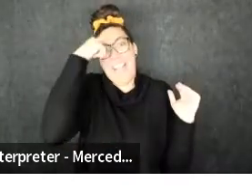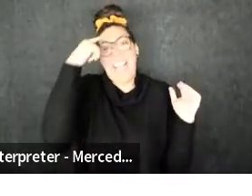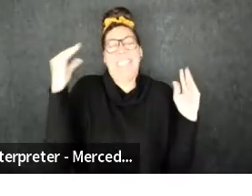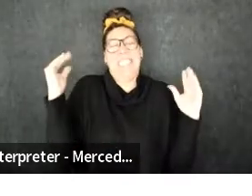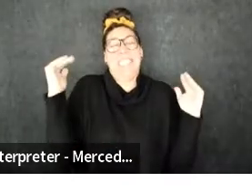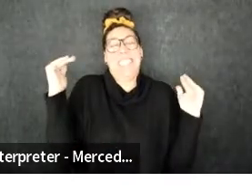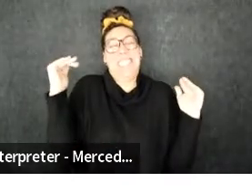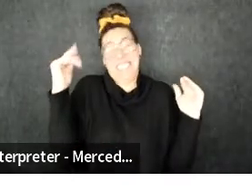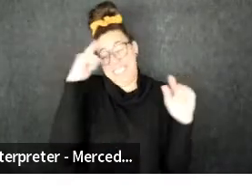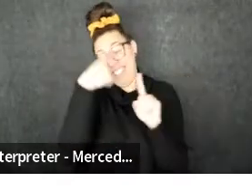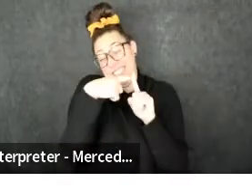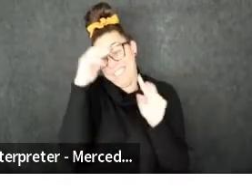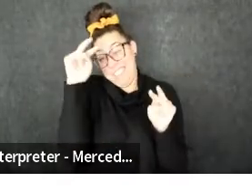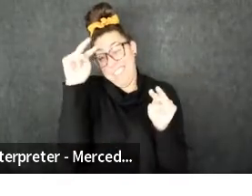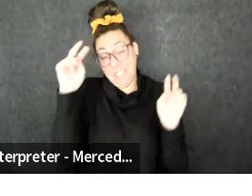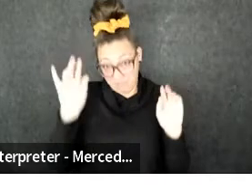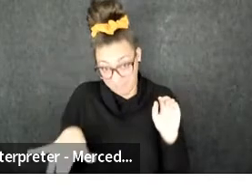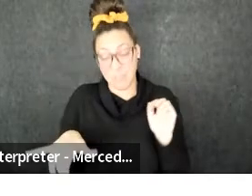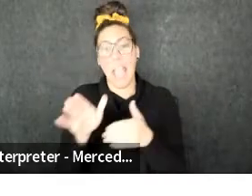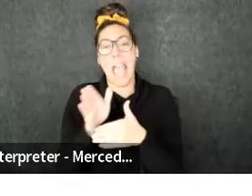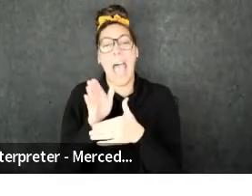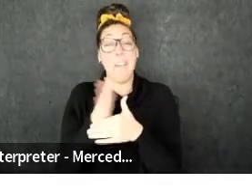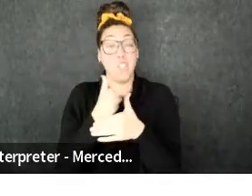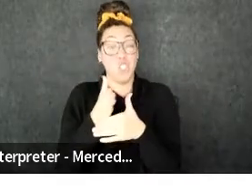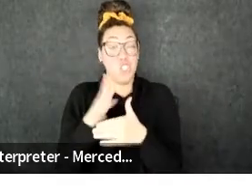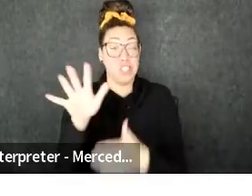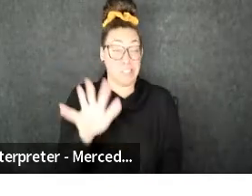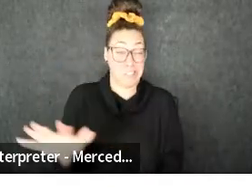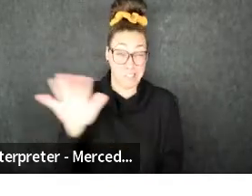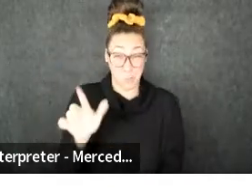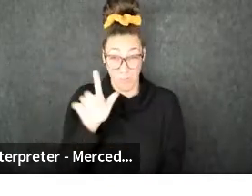The average for that score is around 24.